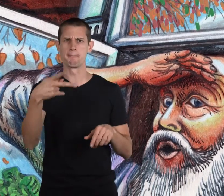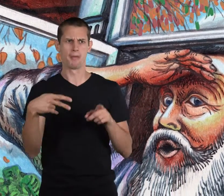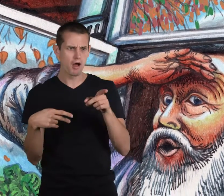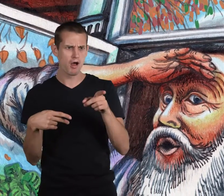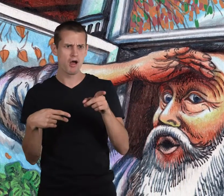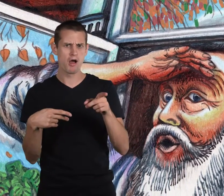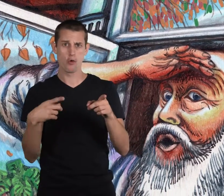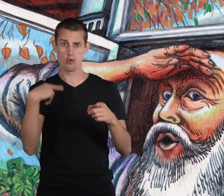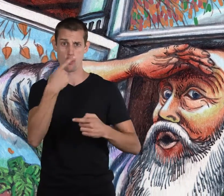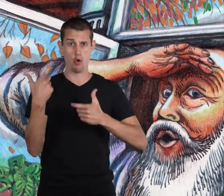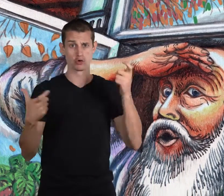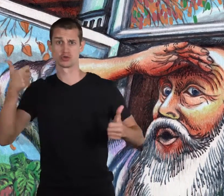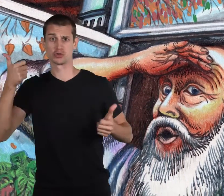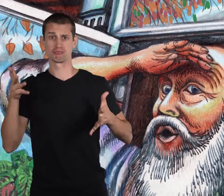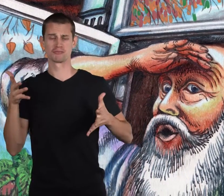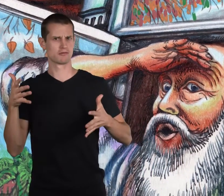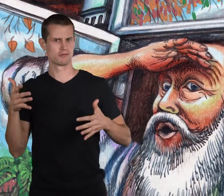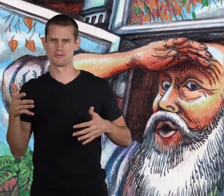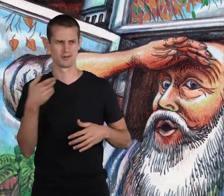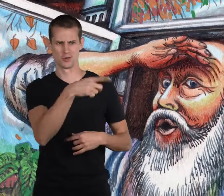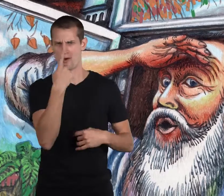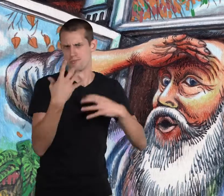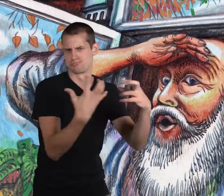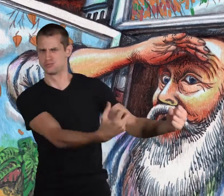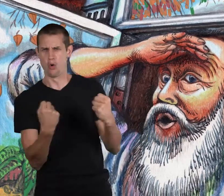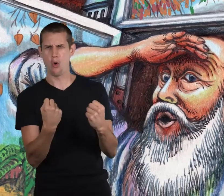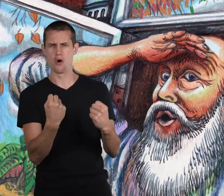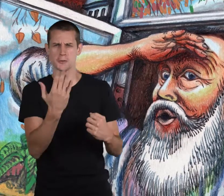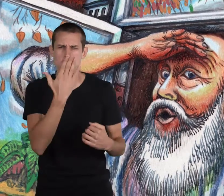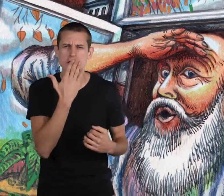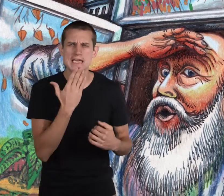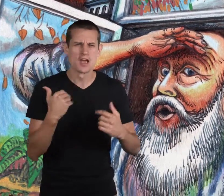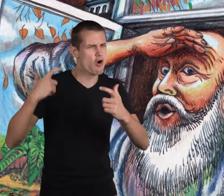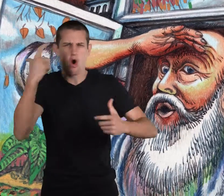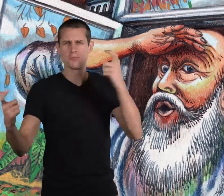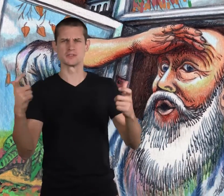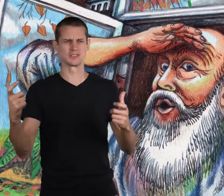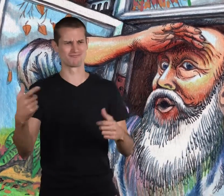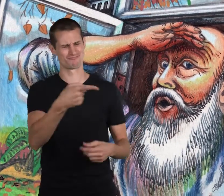The turnip did not just look larger. It looked strong, sweet, and ENORMOUS.